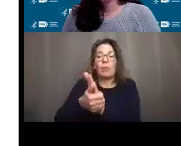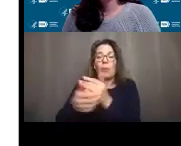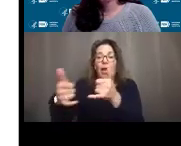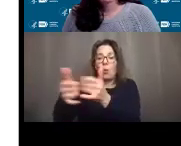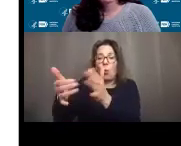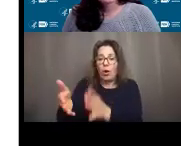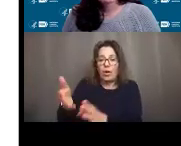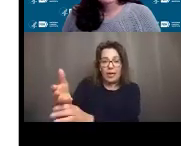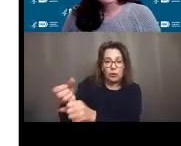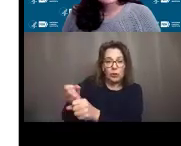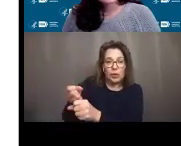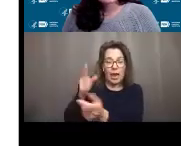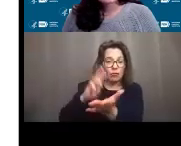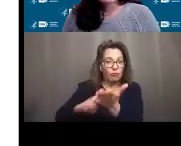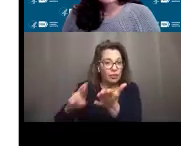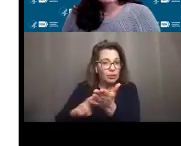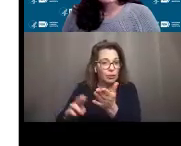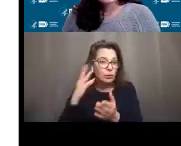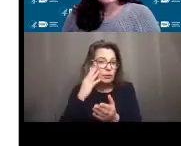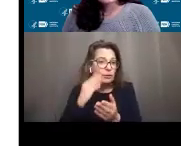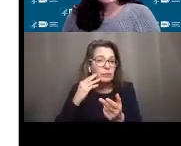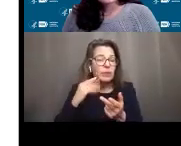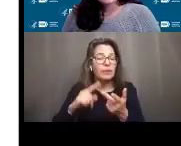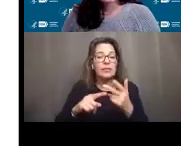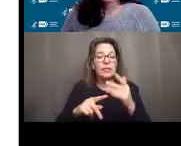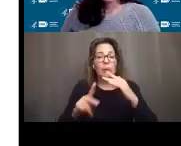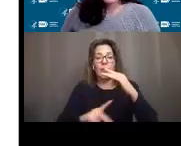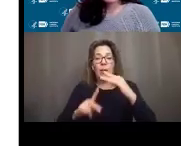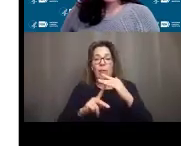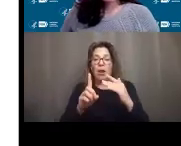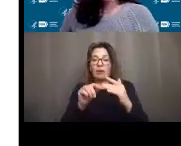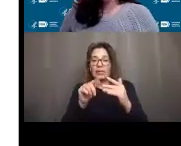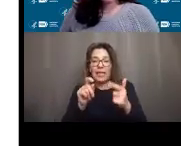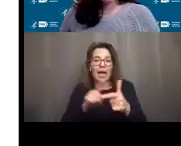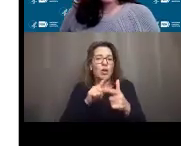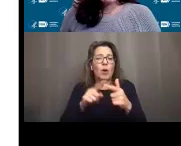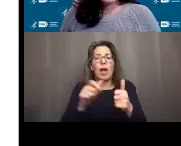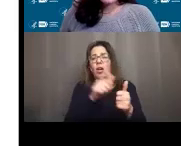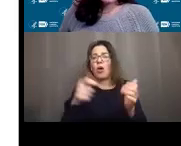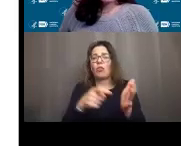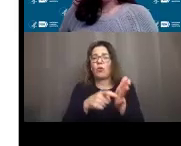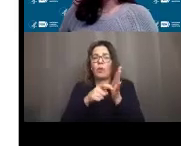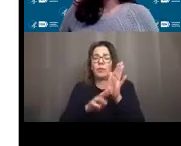over the past several years, has received an increased budget from Congress